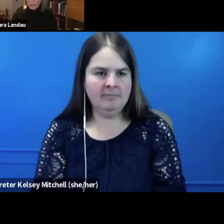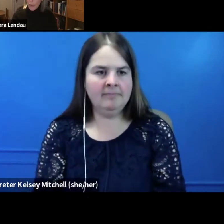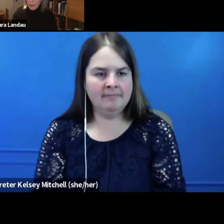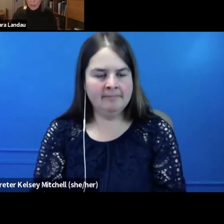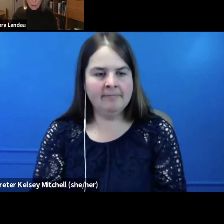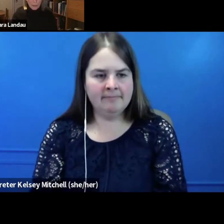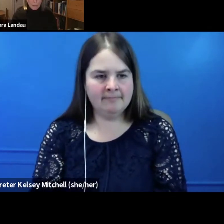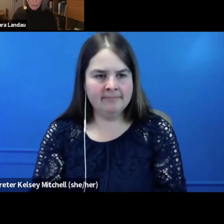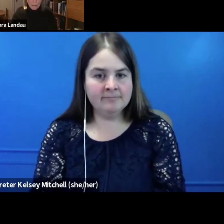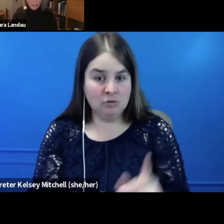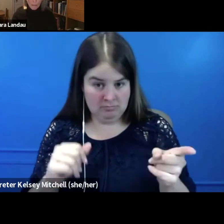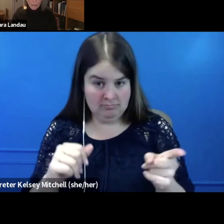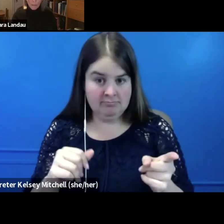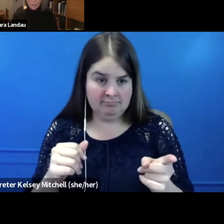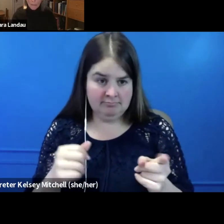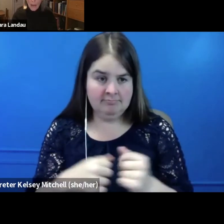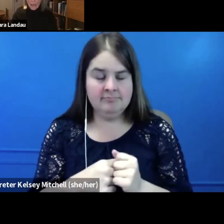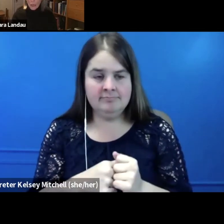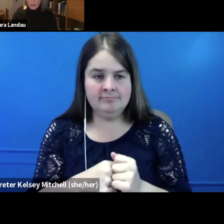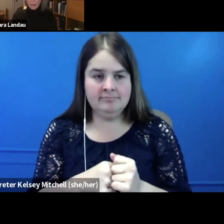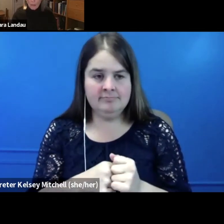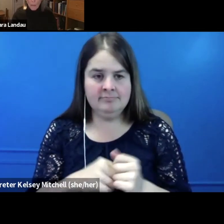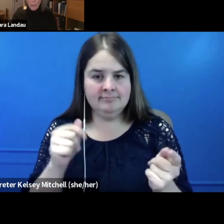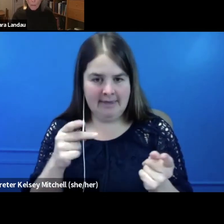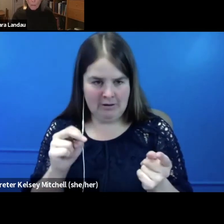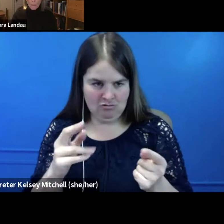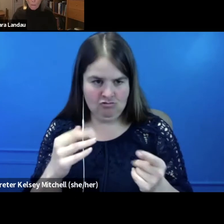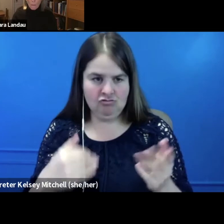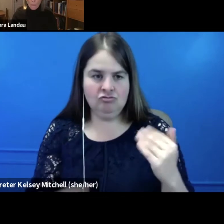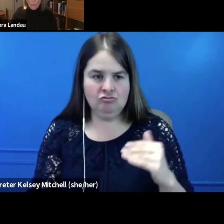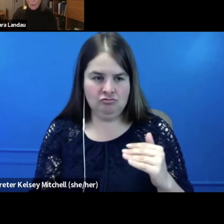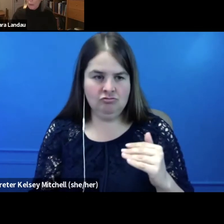violin anchor